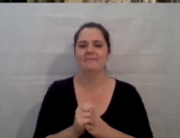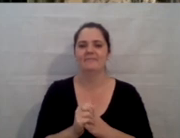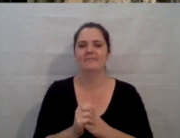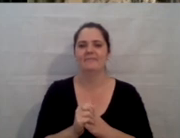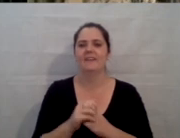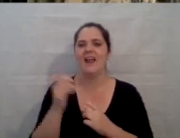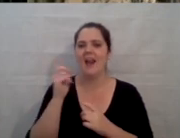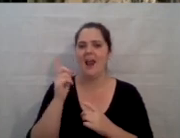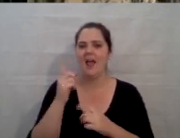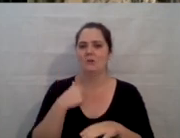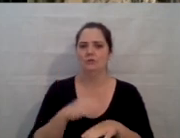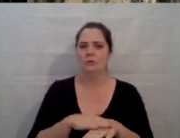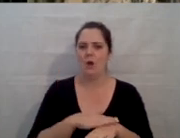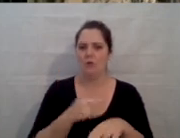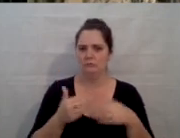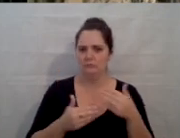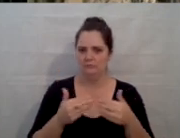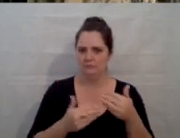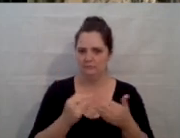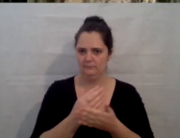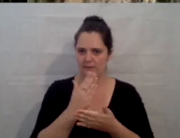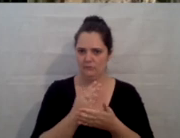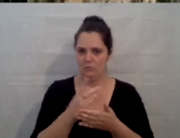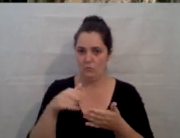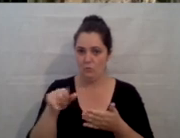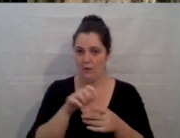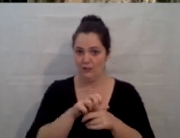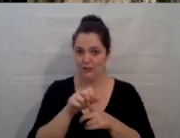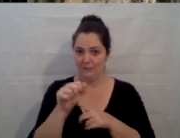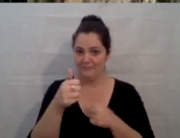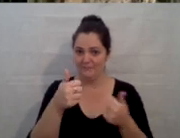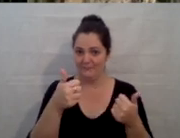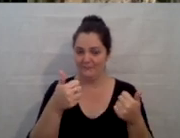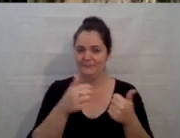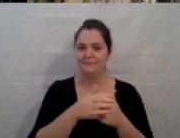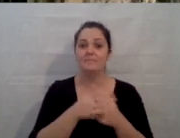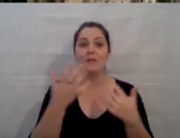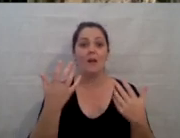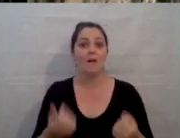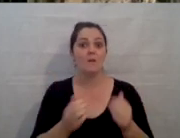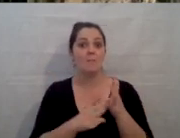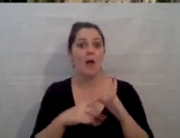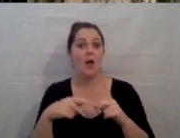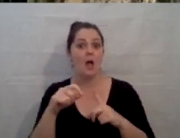I'm gonna slow walk it now so everybody can get caught up, get that overall map. Once you've got that overall map there on your sheet of